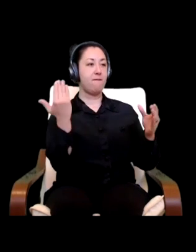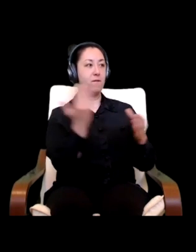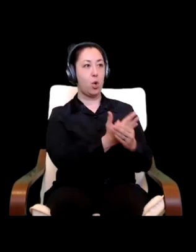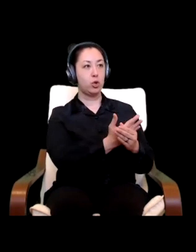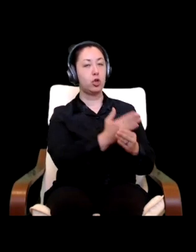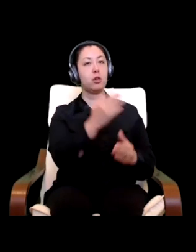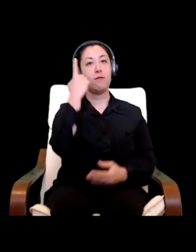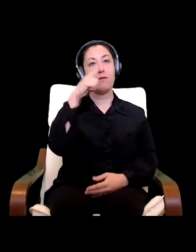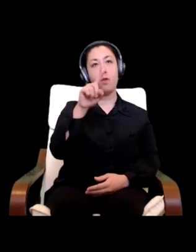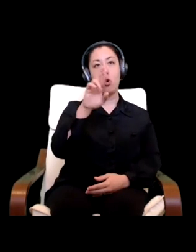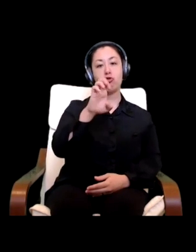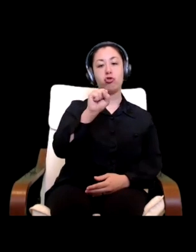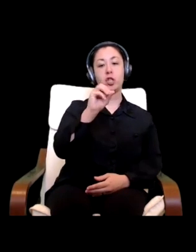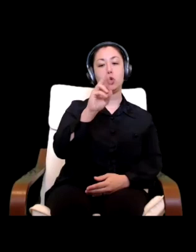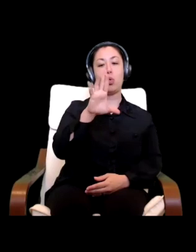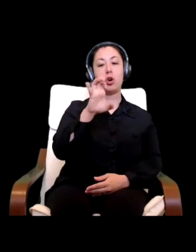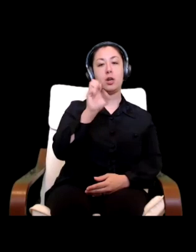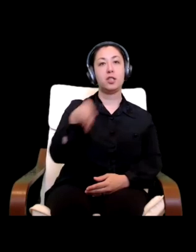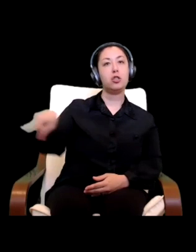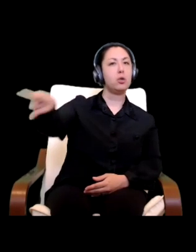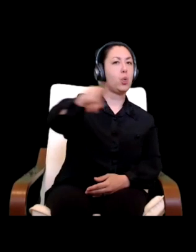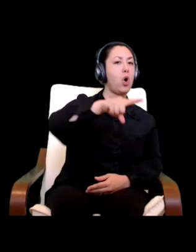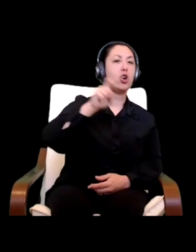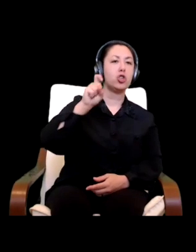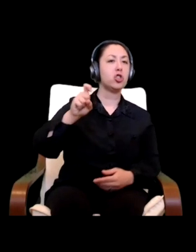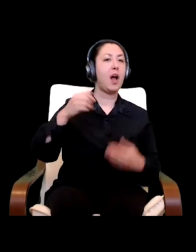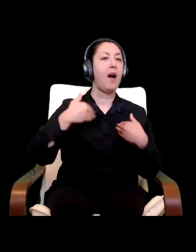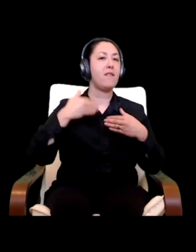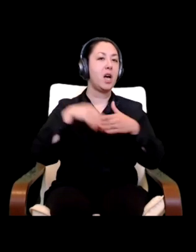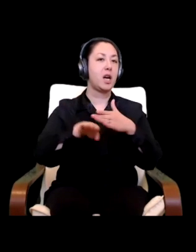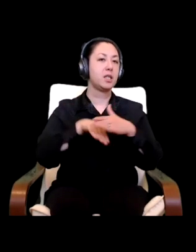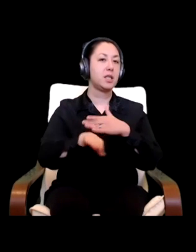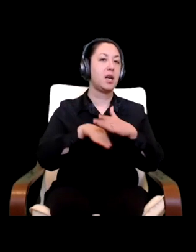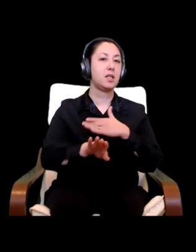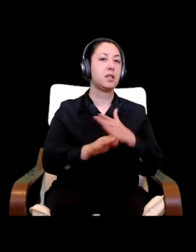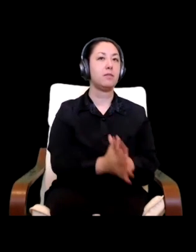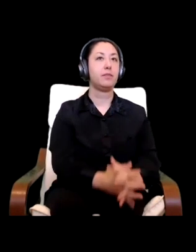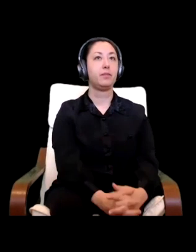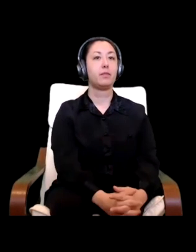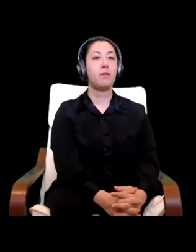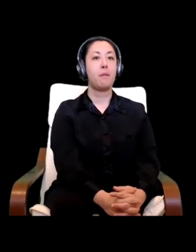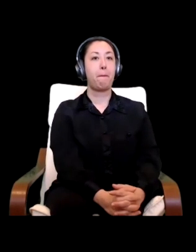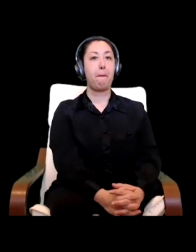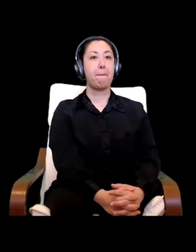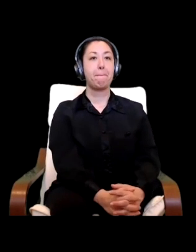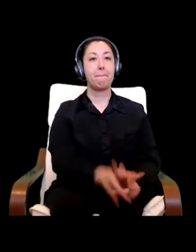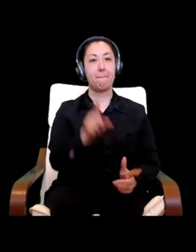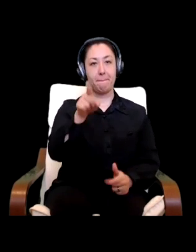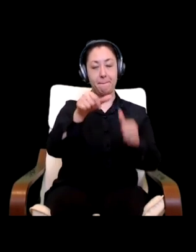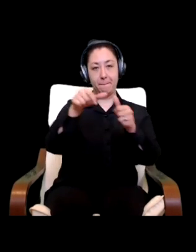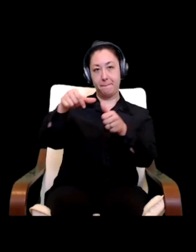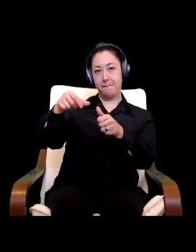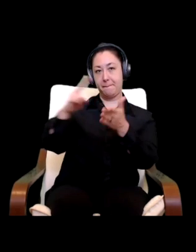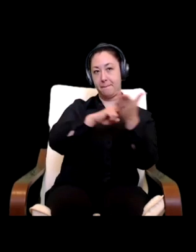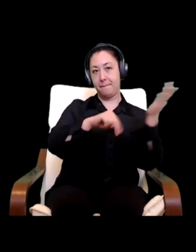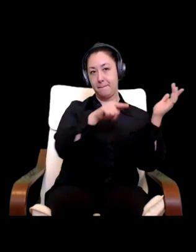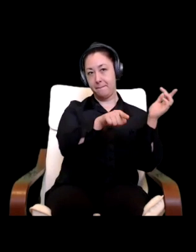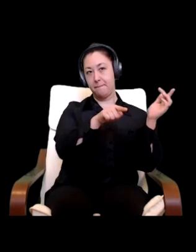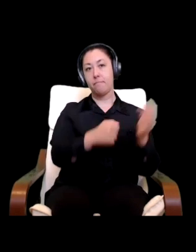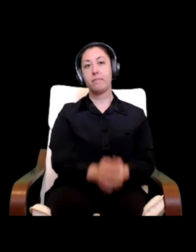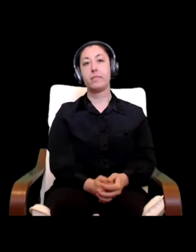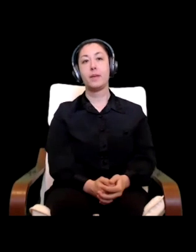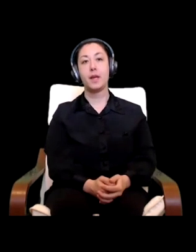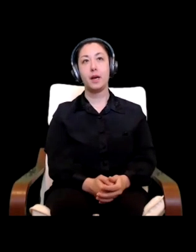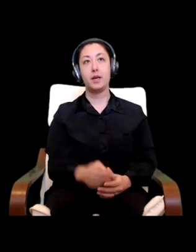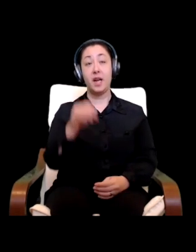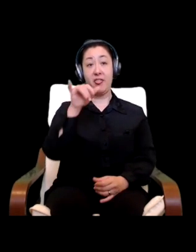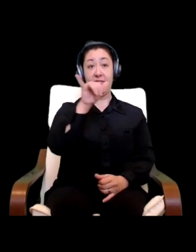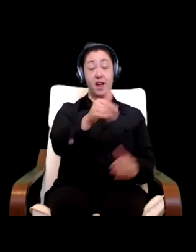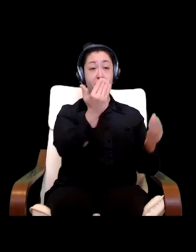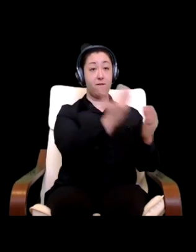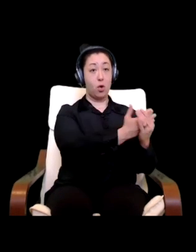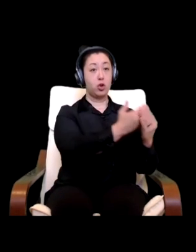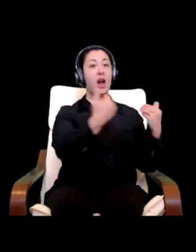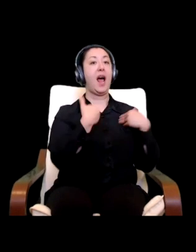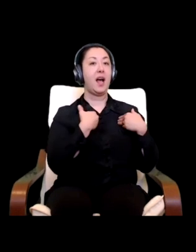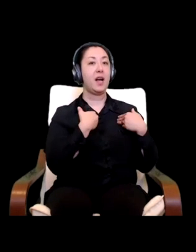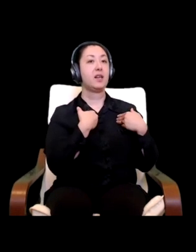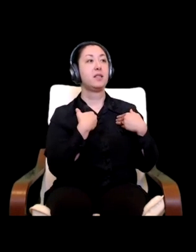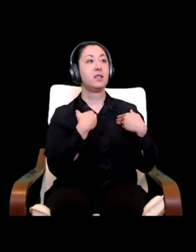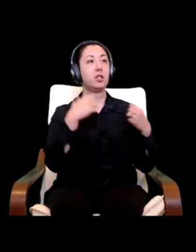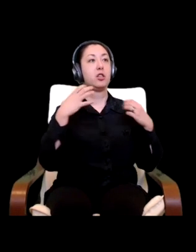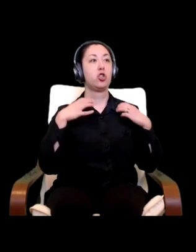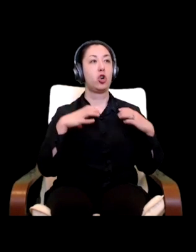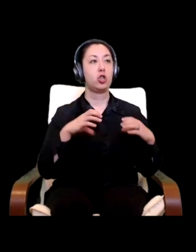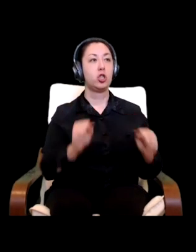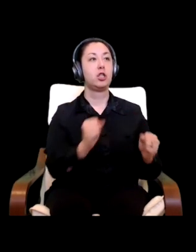accessible to all. Within that folder, there is the CHARGE checklist. There is also today's